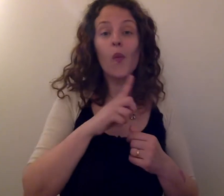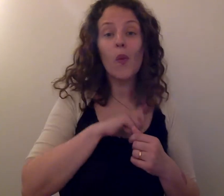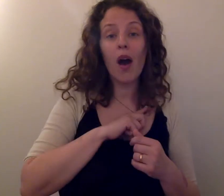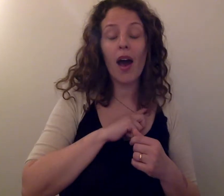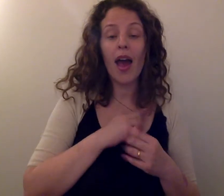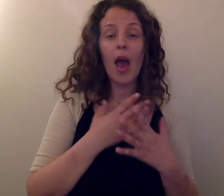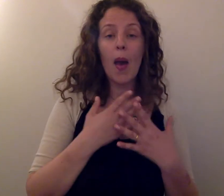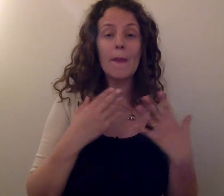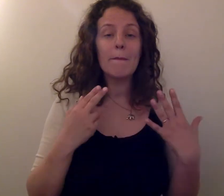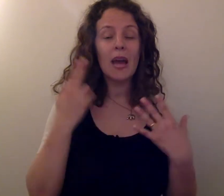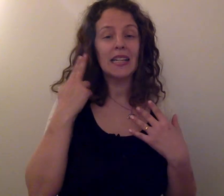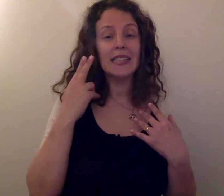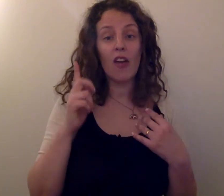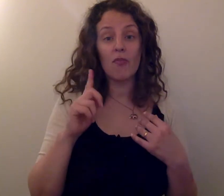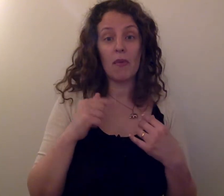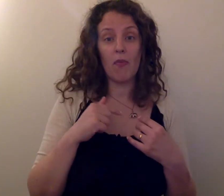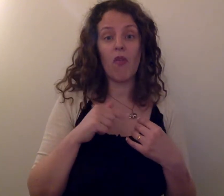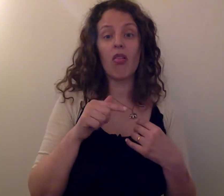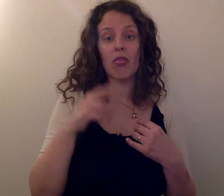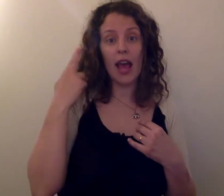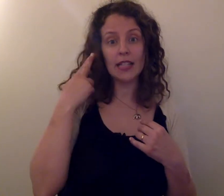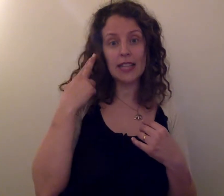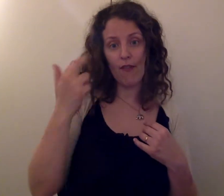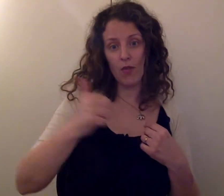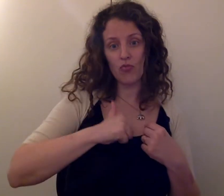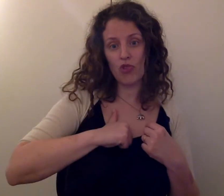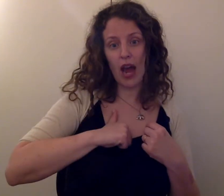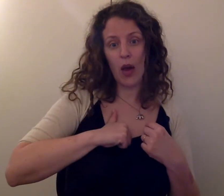Why, many deaf people are deaf proud.